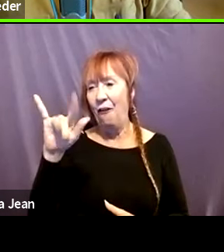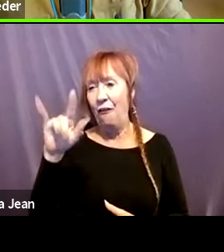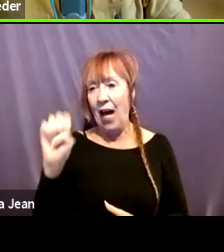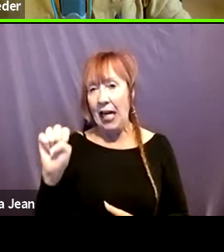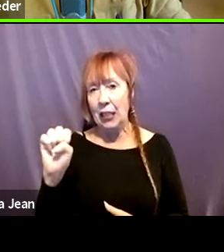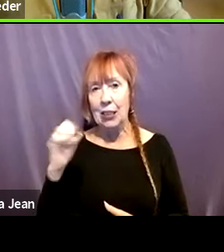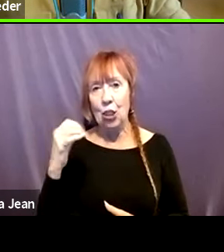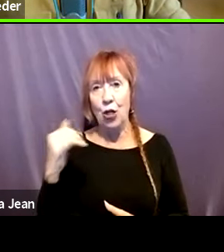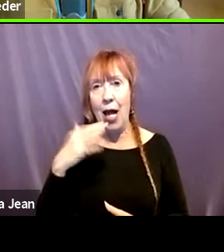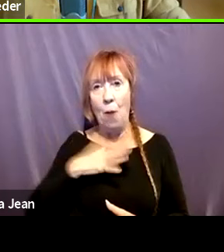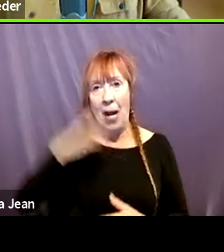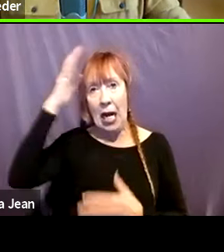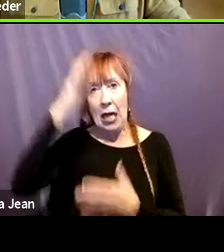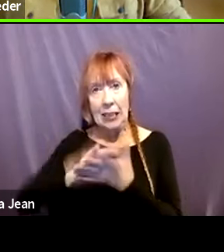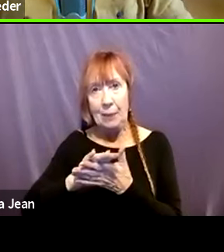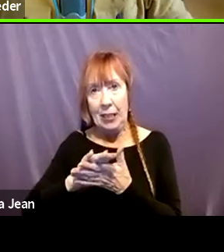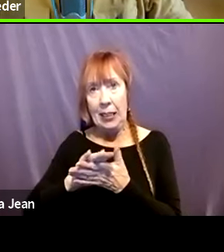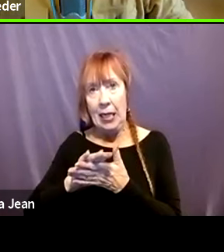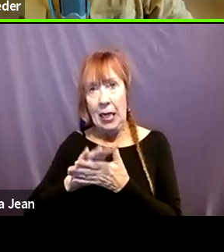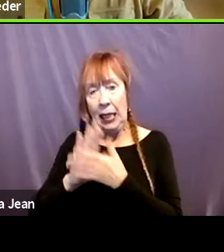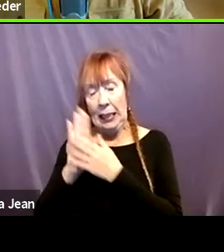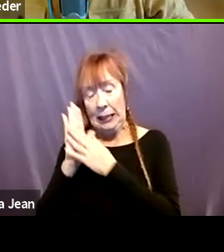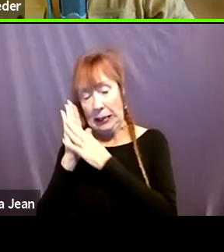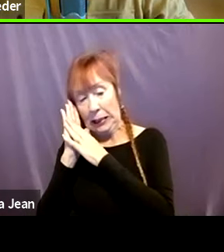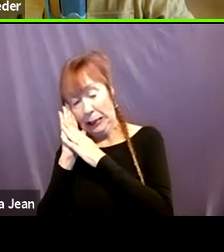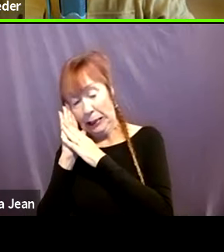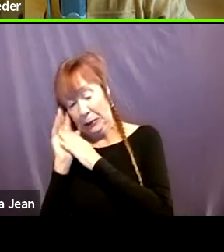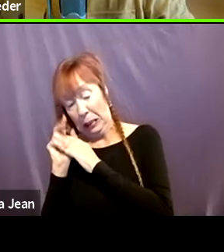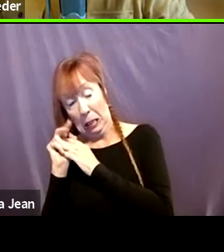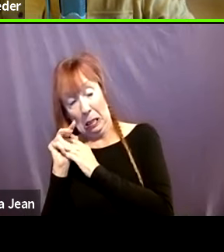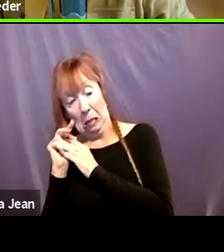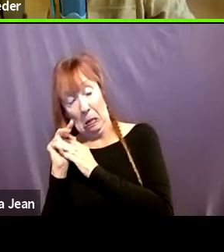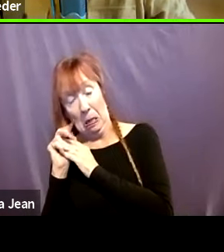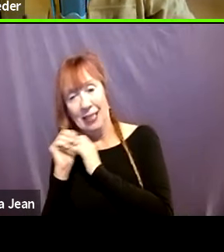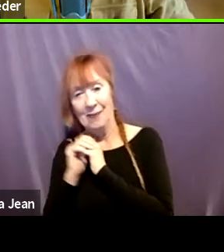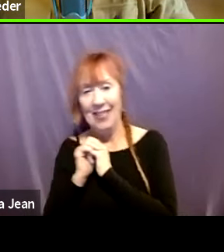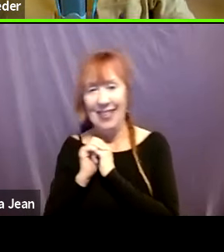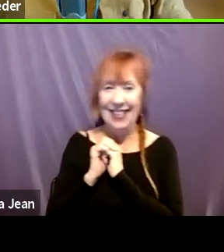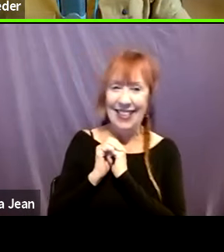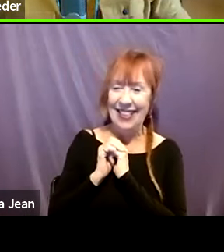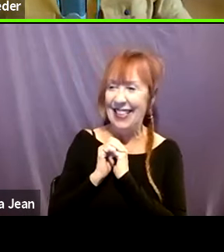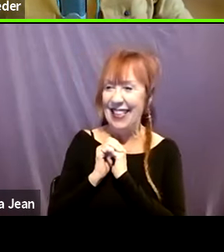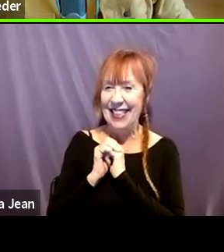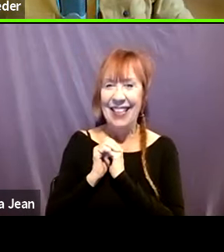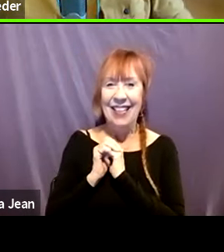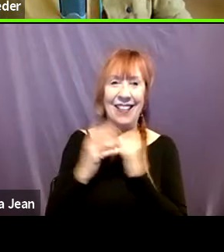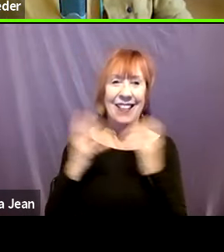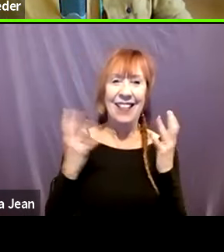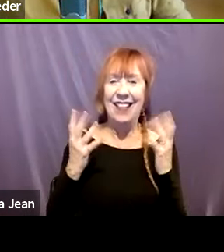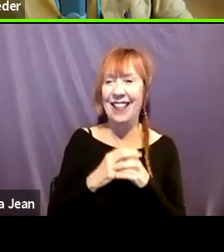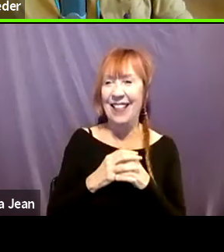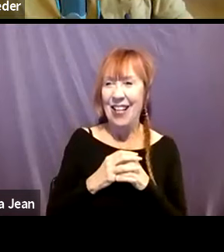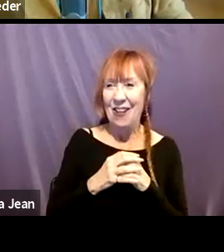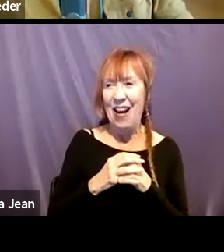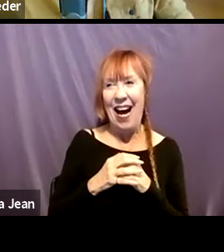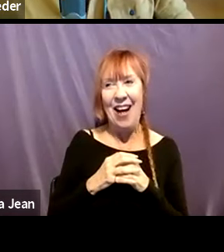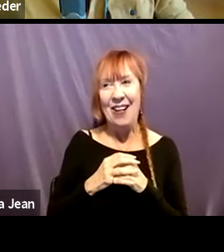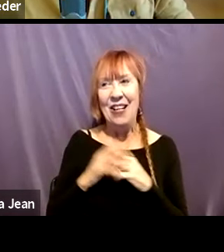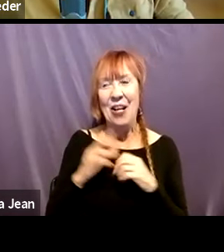Oh boy. A lot of neighbors I like crime-- and spouses worrying for their lives in quarantine. I like crime shows,